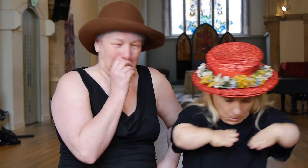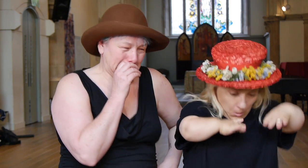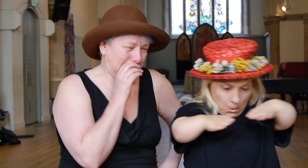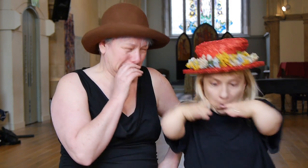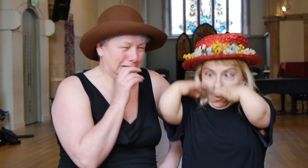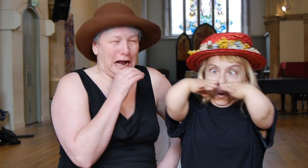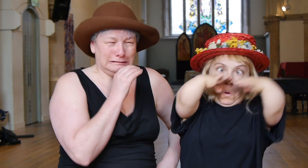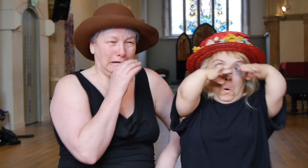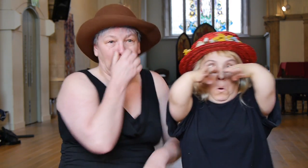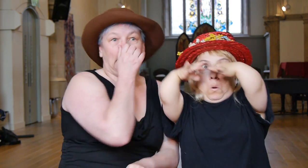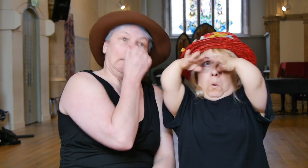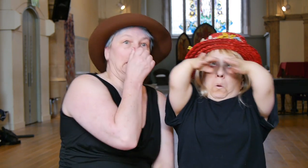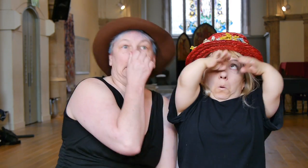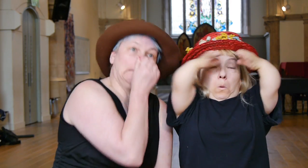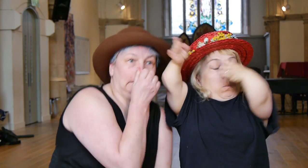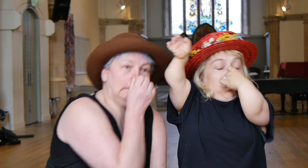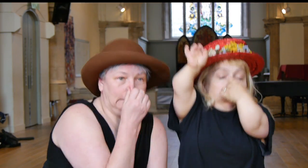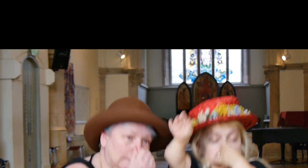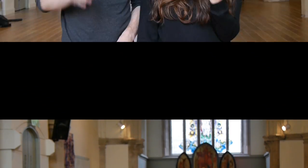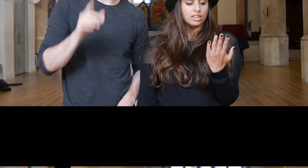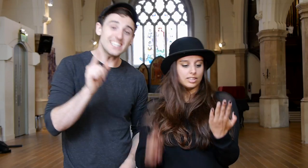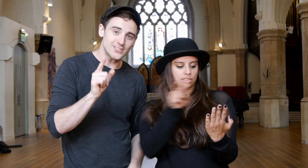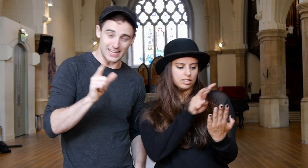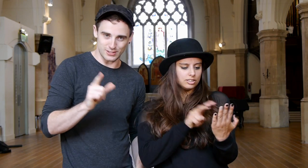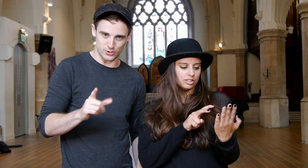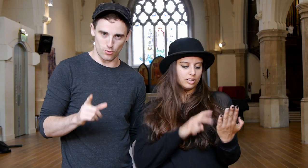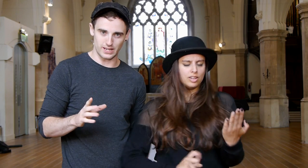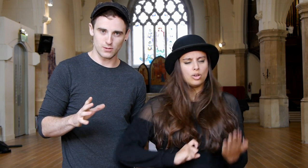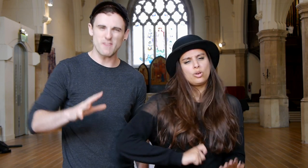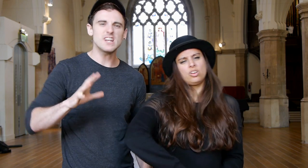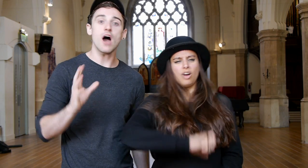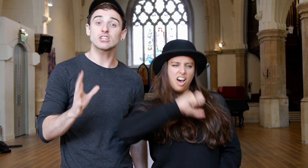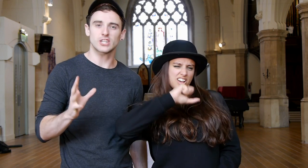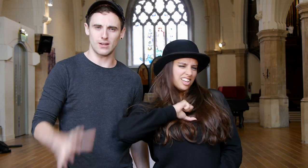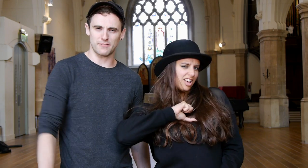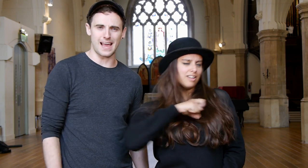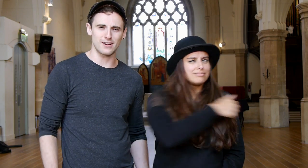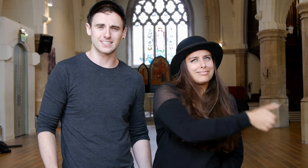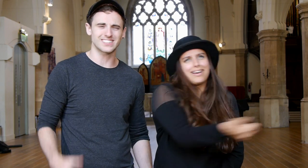[Water bubbling up] This is a story with larger-than-life characters